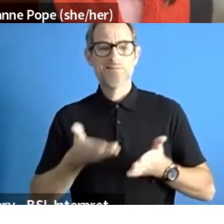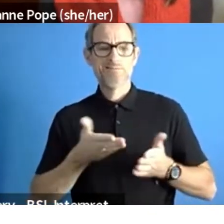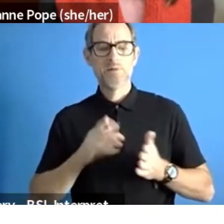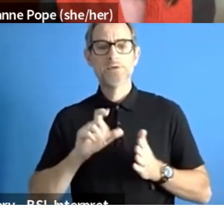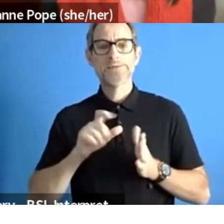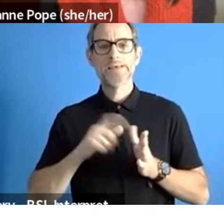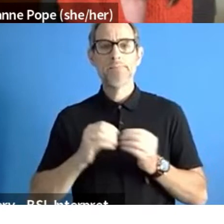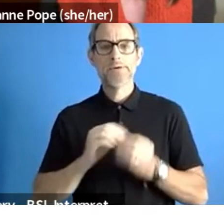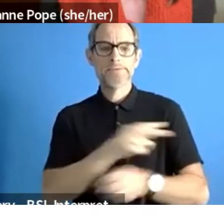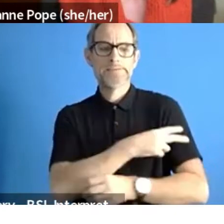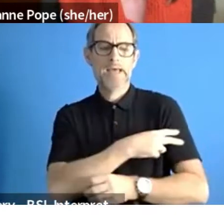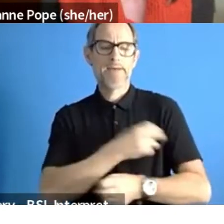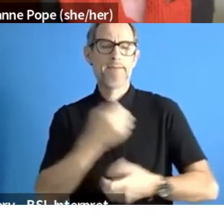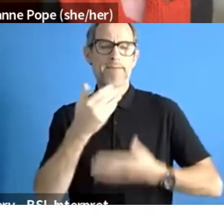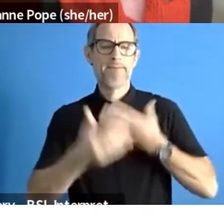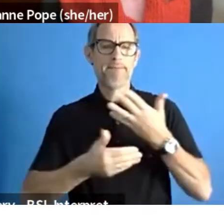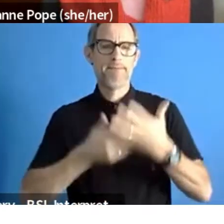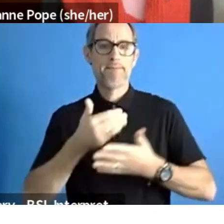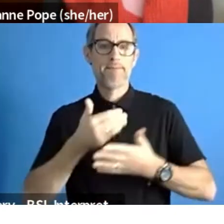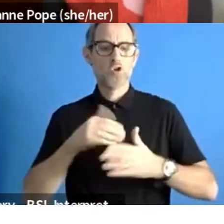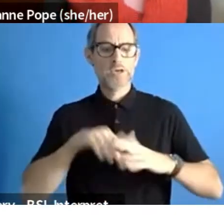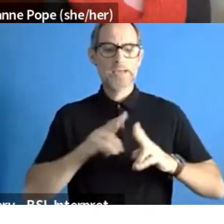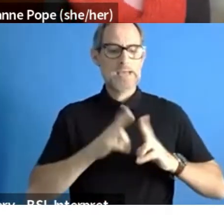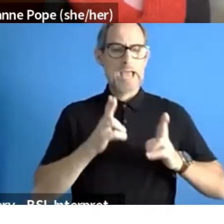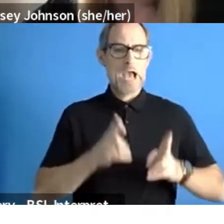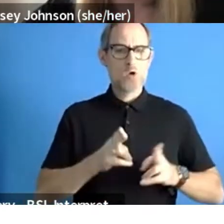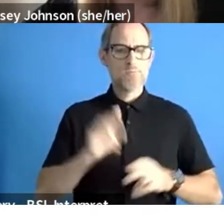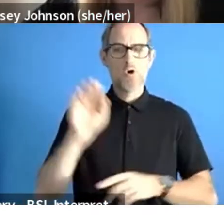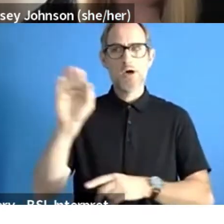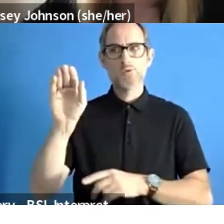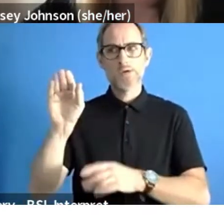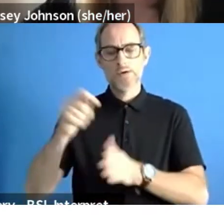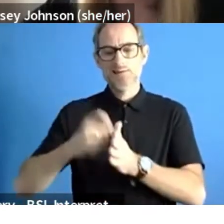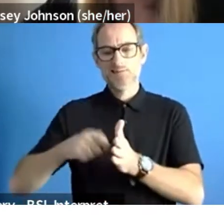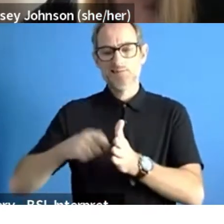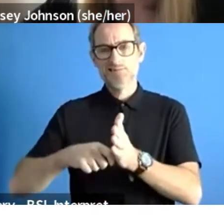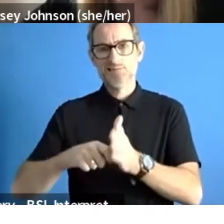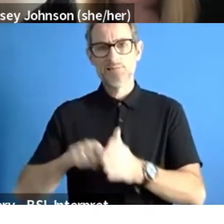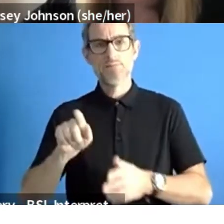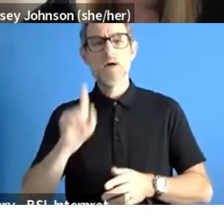talk about exactly that Lyndsey, other to you.